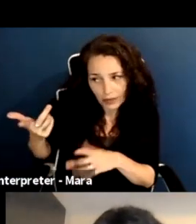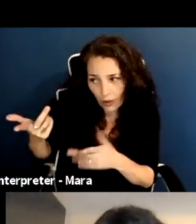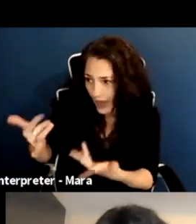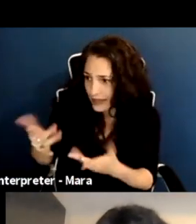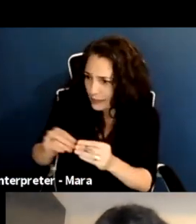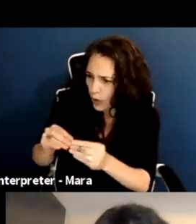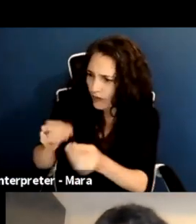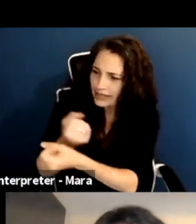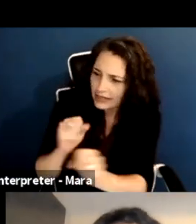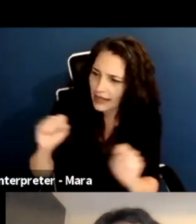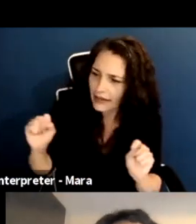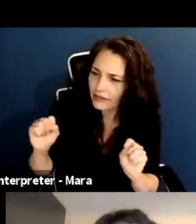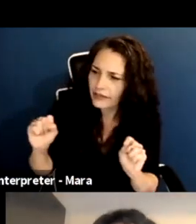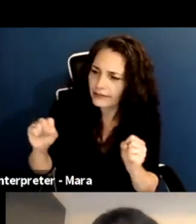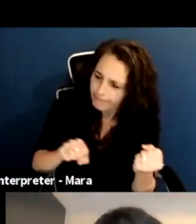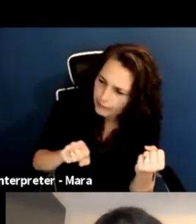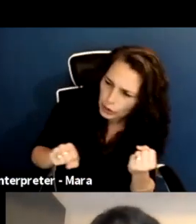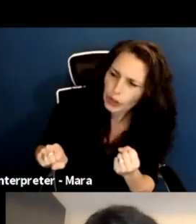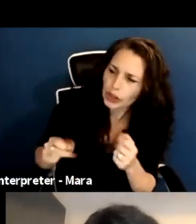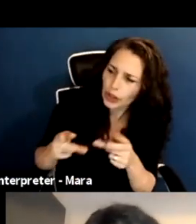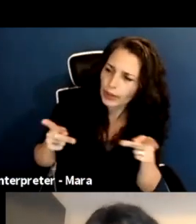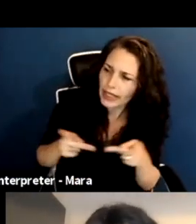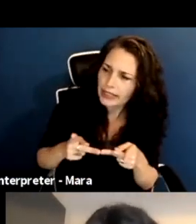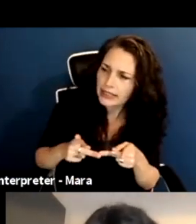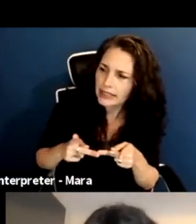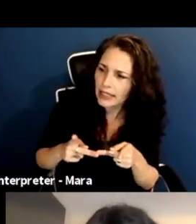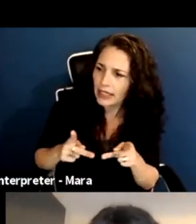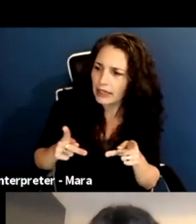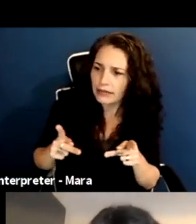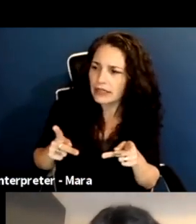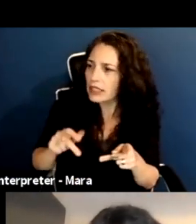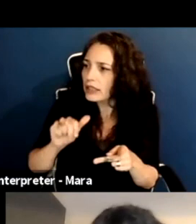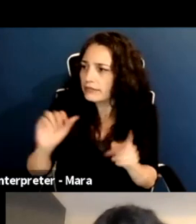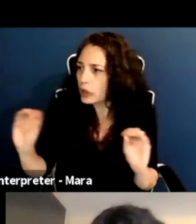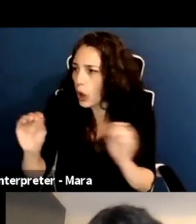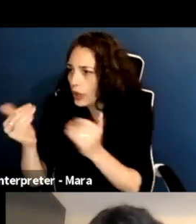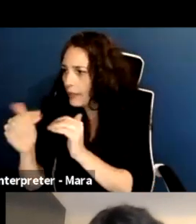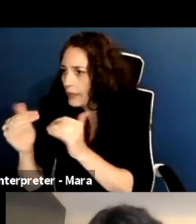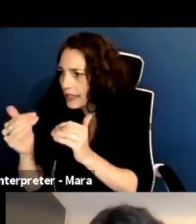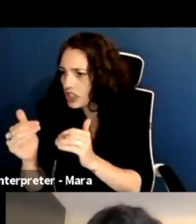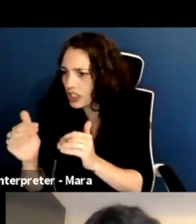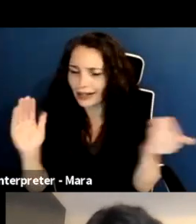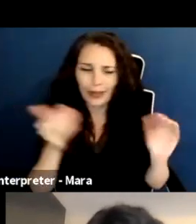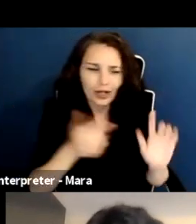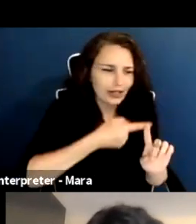come over here versus renting or leasing an apartment, in your lease, you can't sublet,